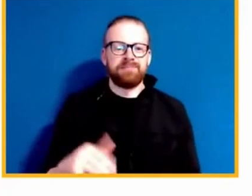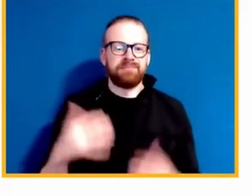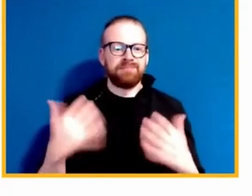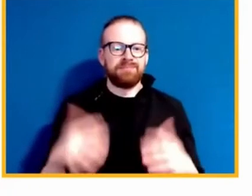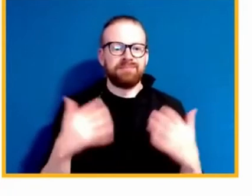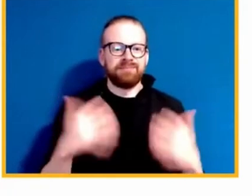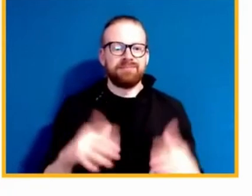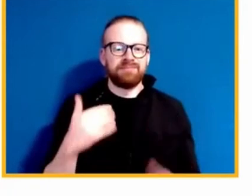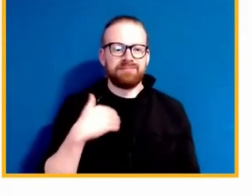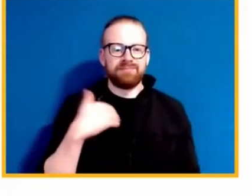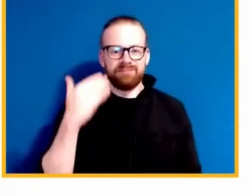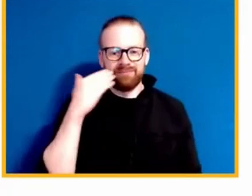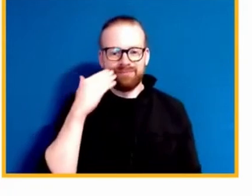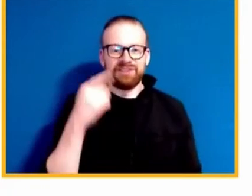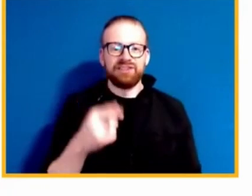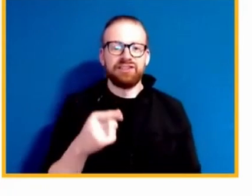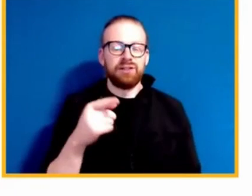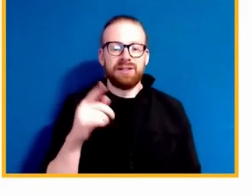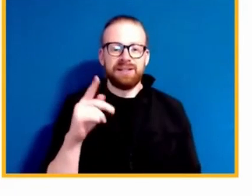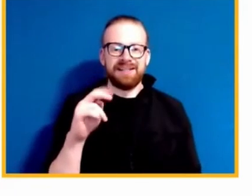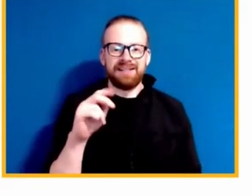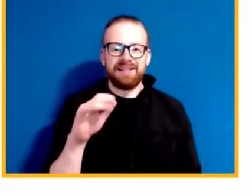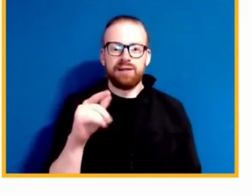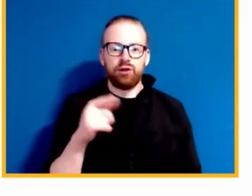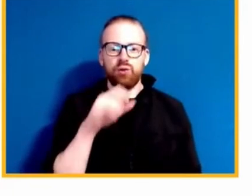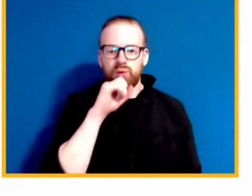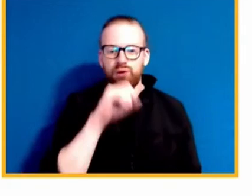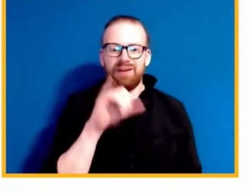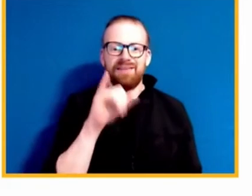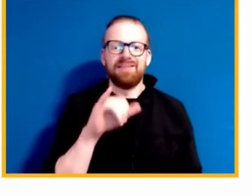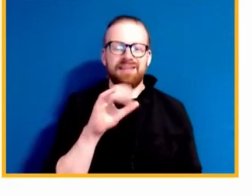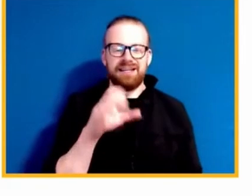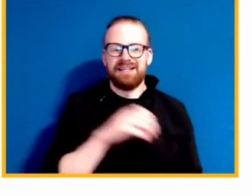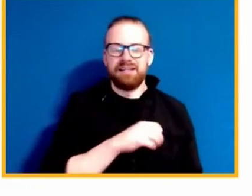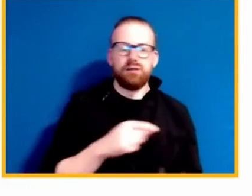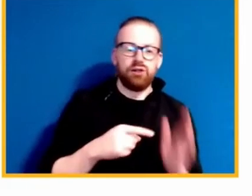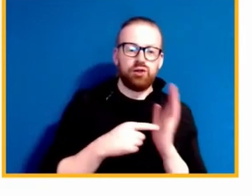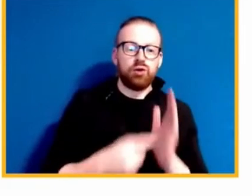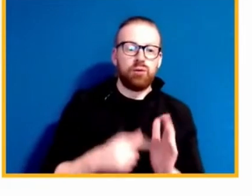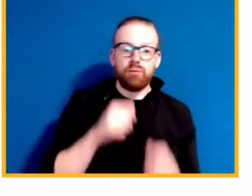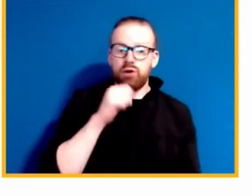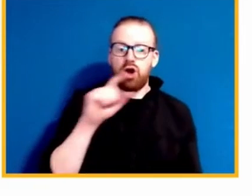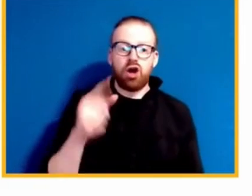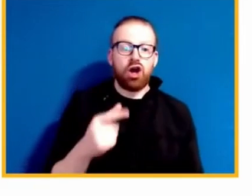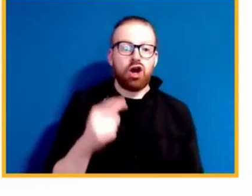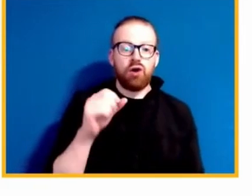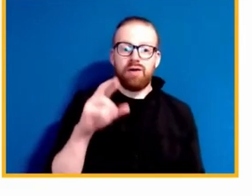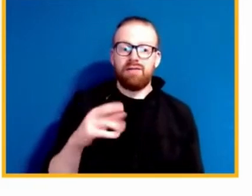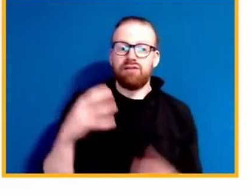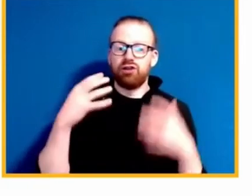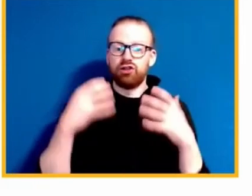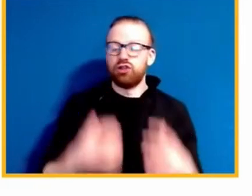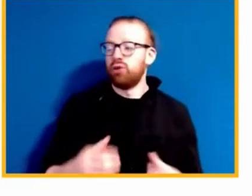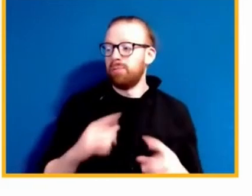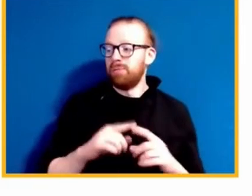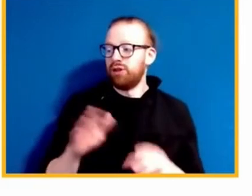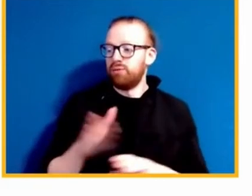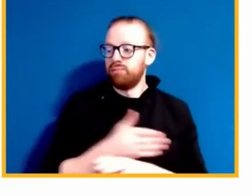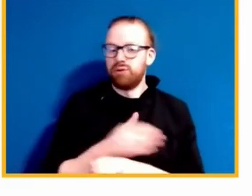that you're someone who's a stickler for really bringing out that character in not just the fursuit but also the song as well, and you've done it more than